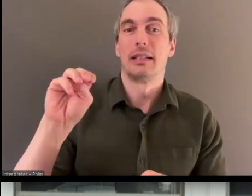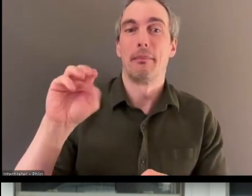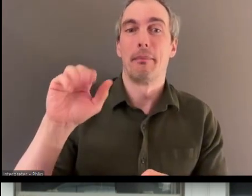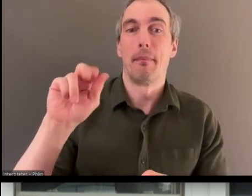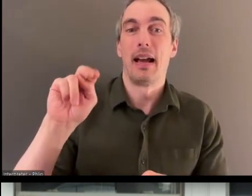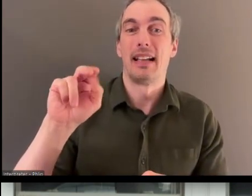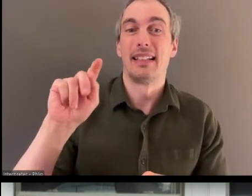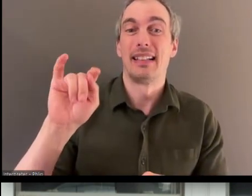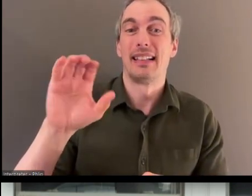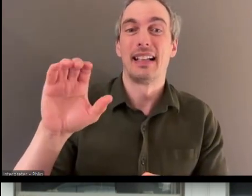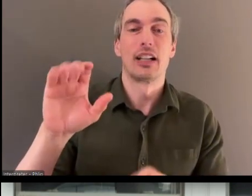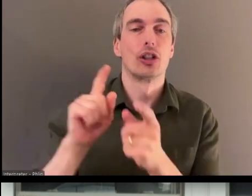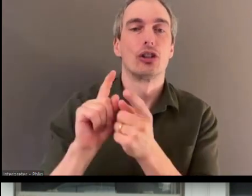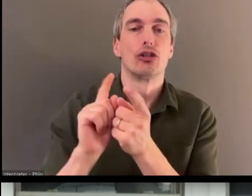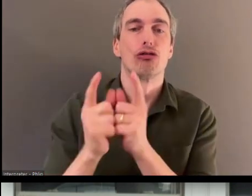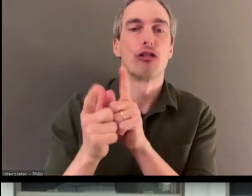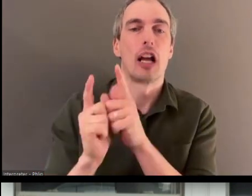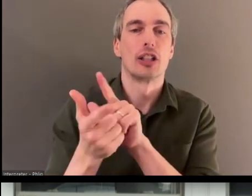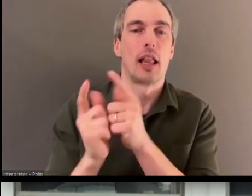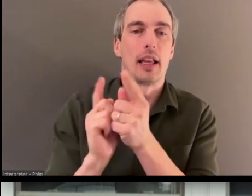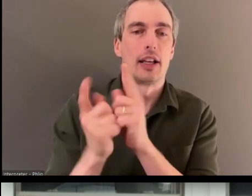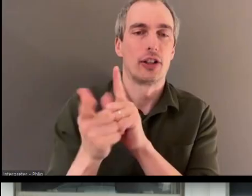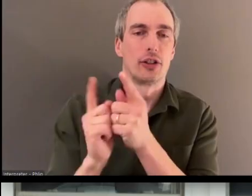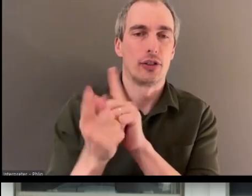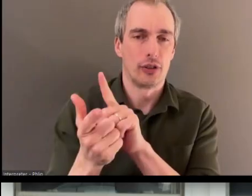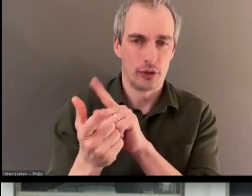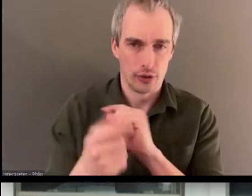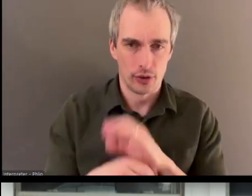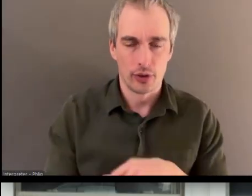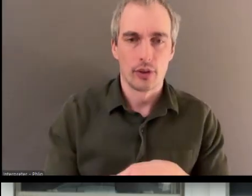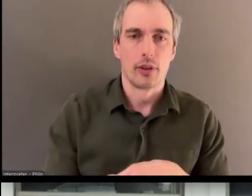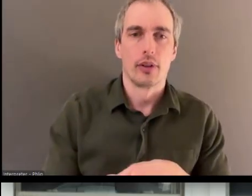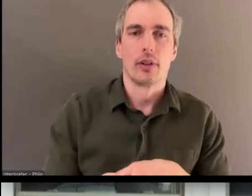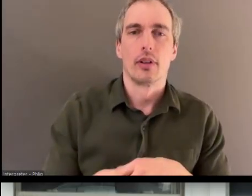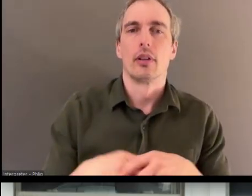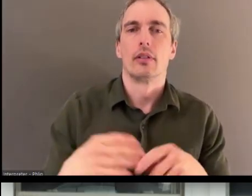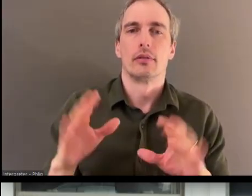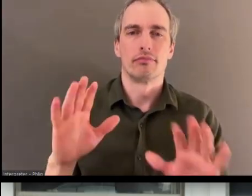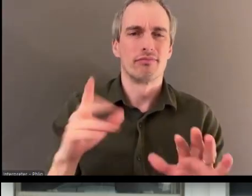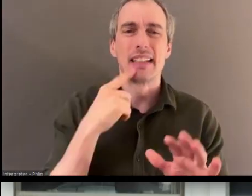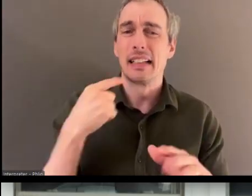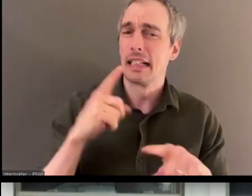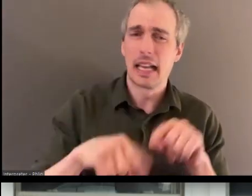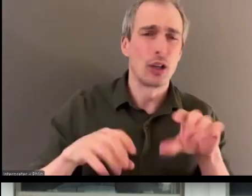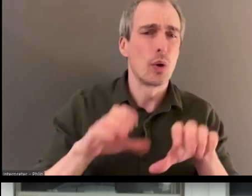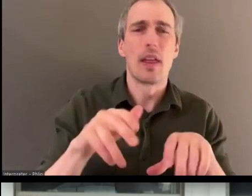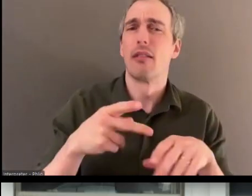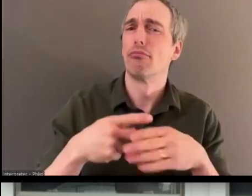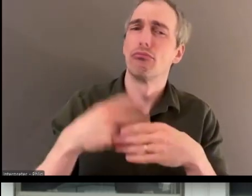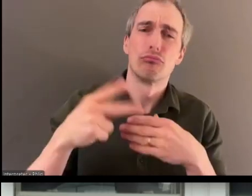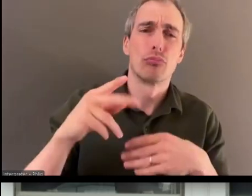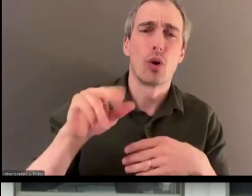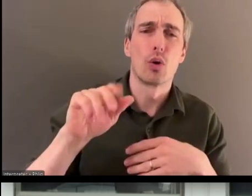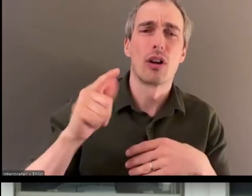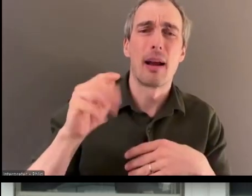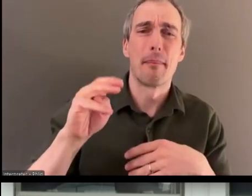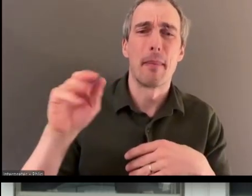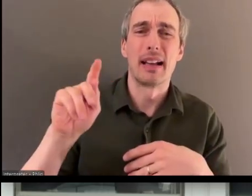It's because there's too many things, too many edge cases. There's too many things that couldn't be tagged effectively.